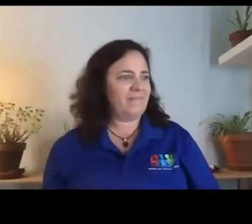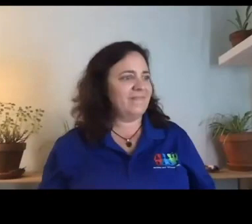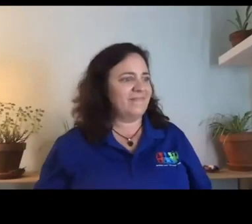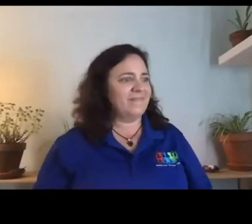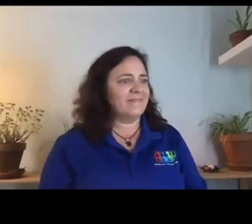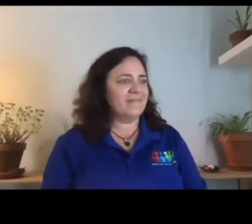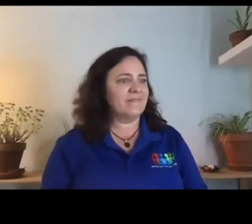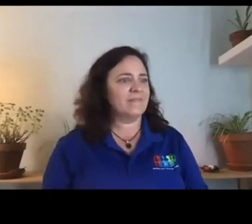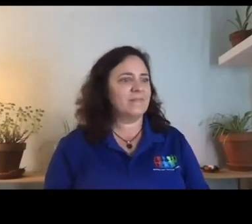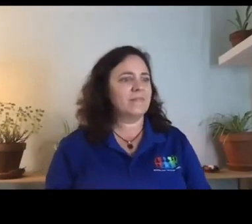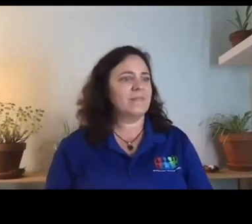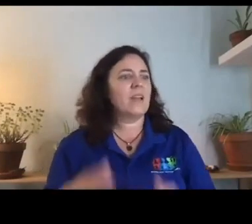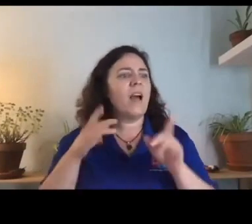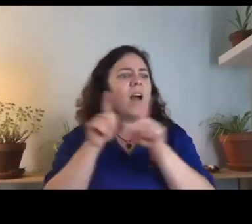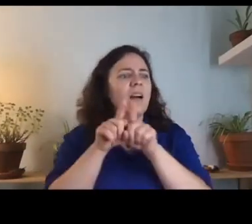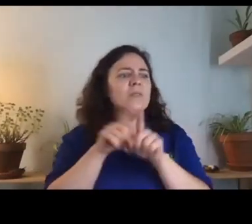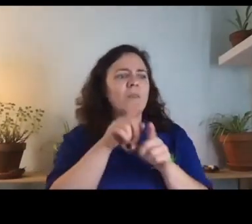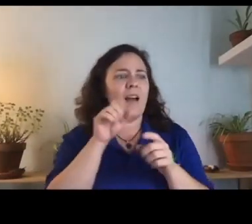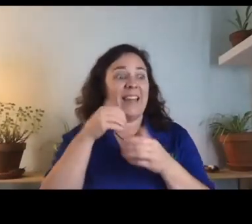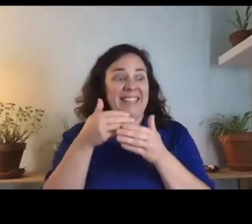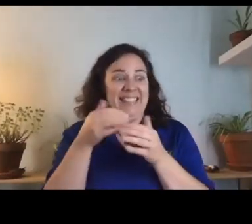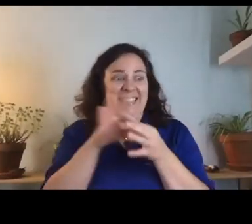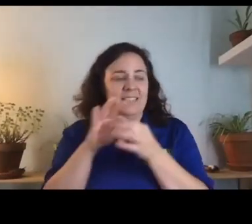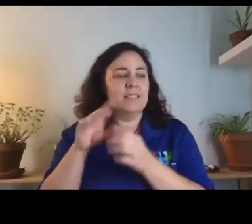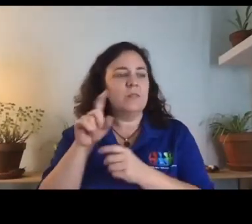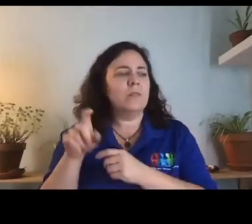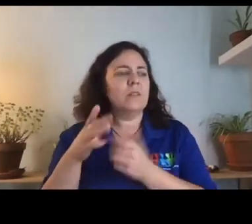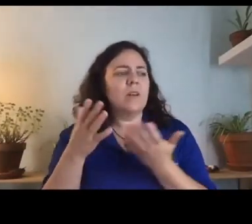So I think that's the entire acronym. > Terrific! Thanks.